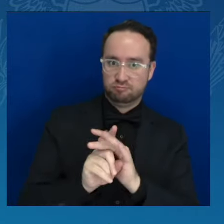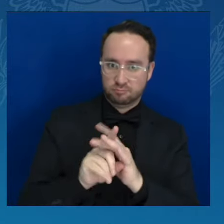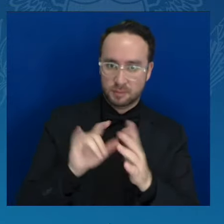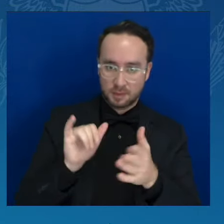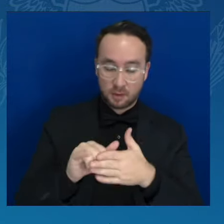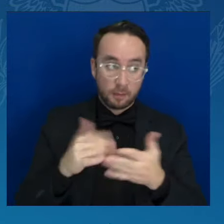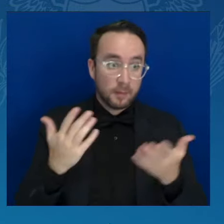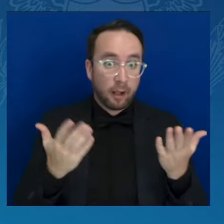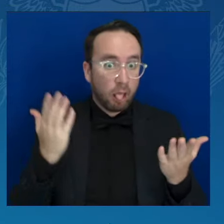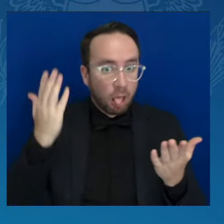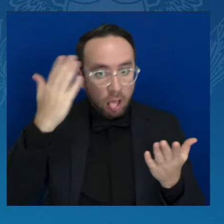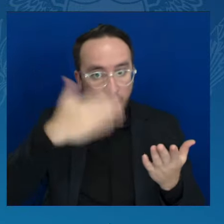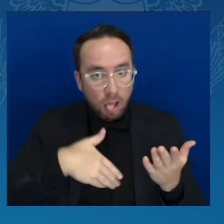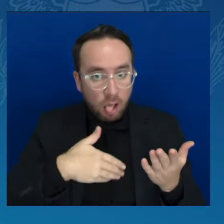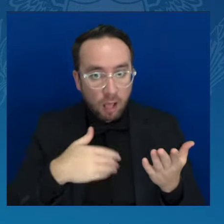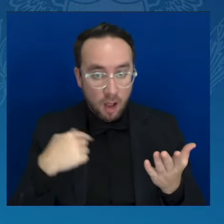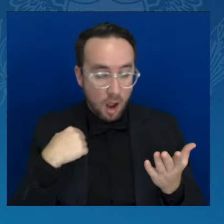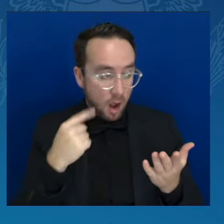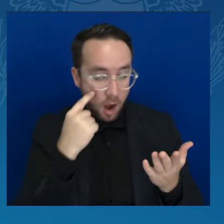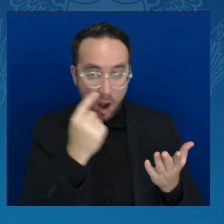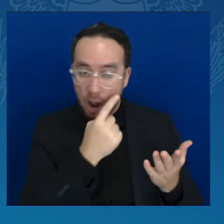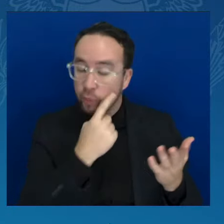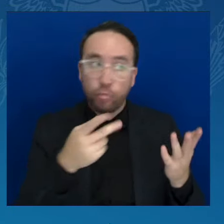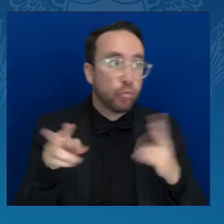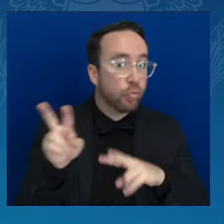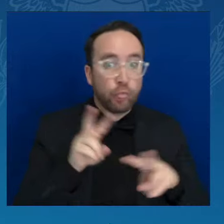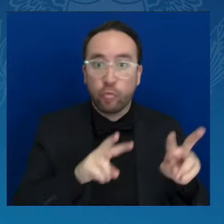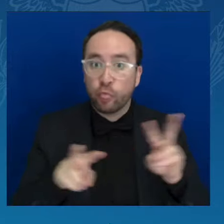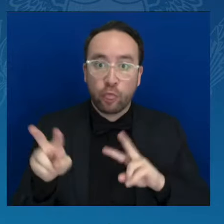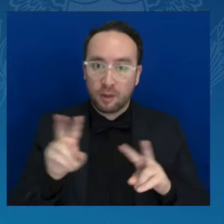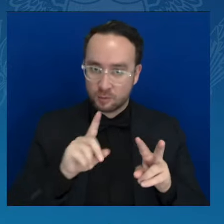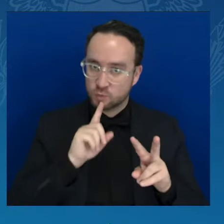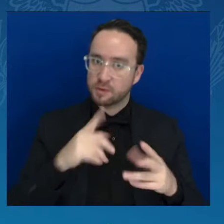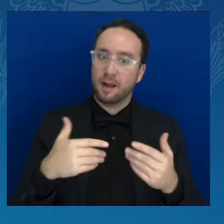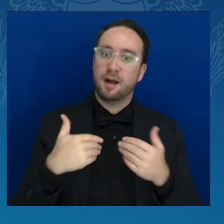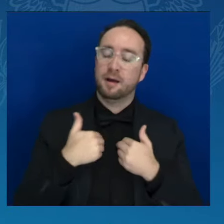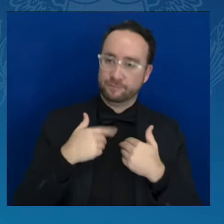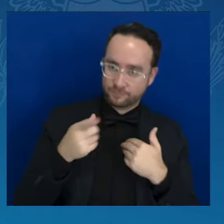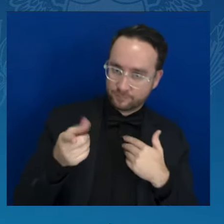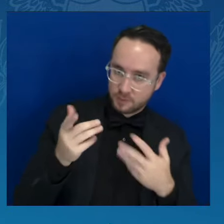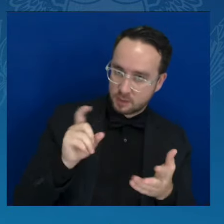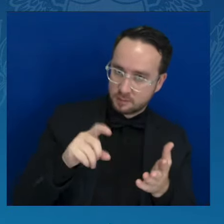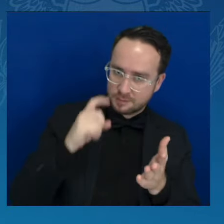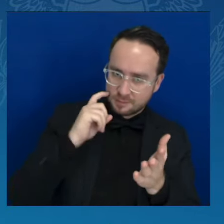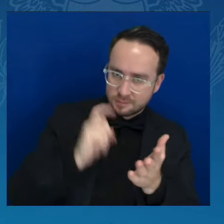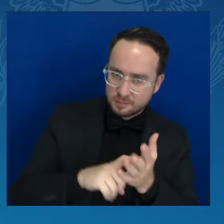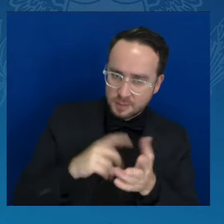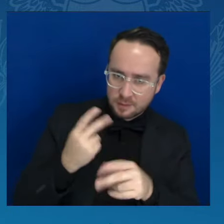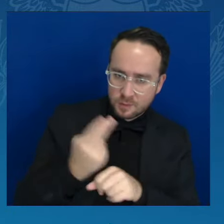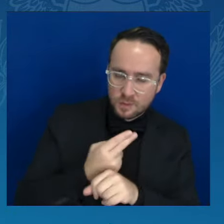methane plumes worldwide just in the past 16 months, particularly from the oil and gas sector.